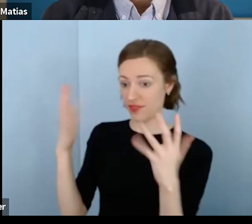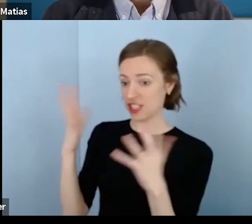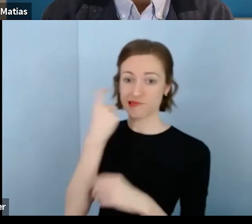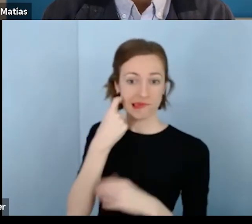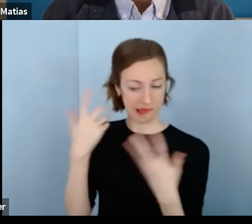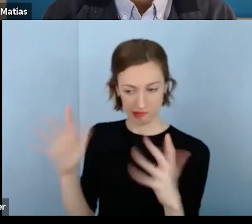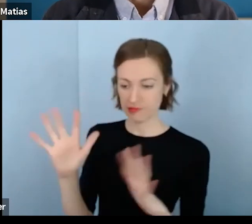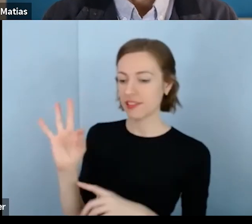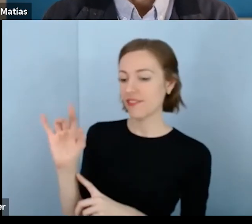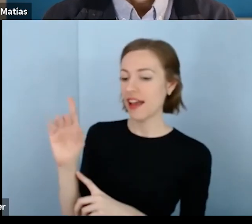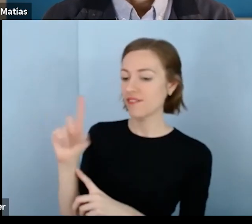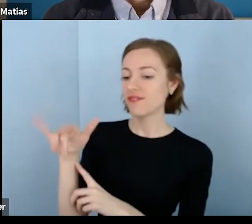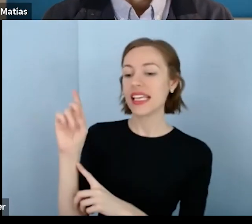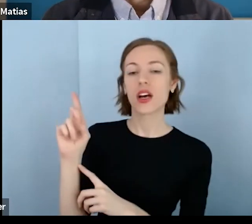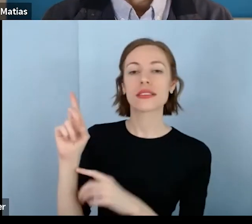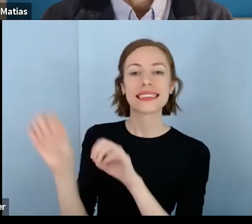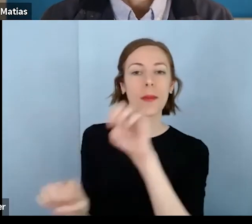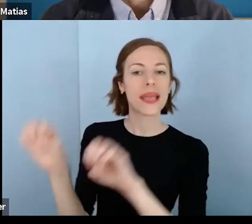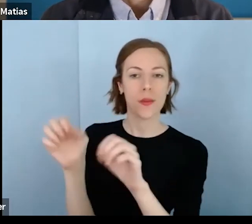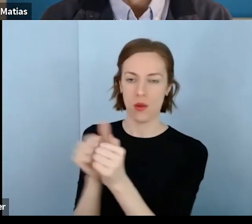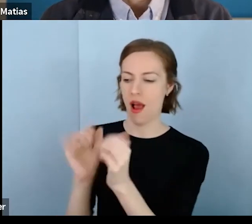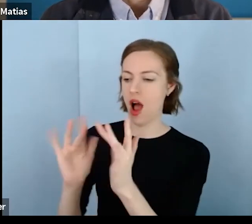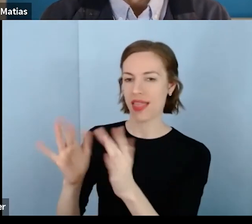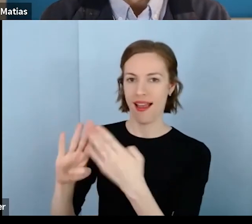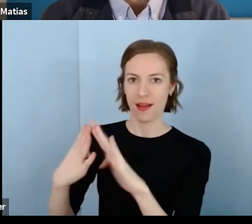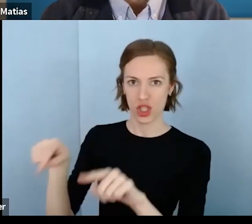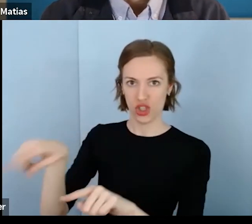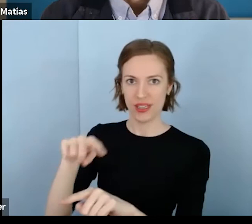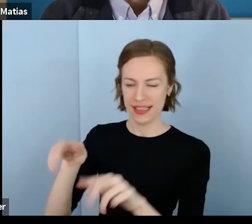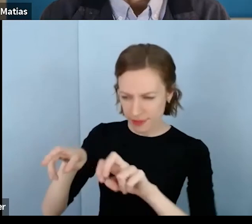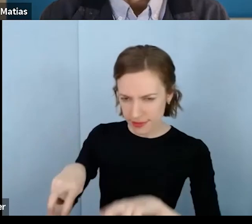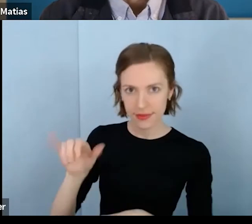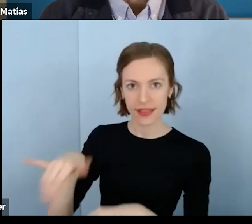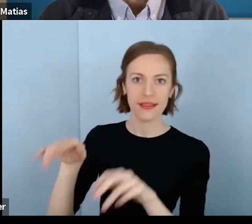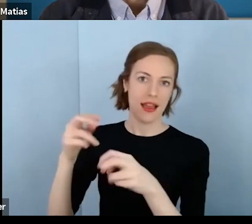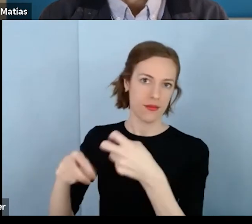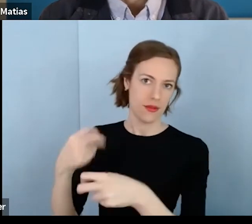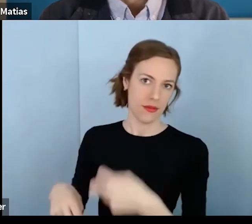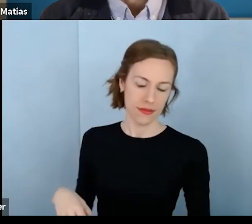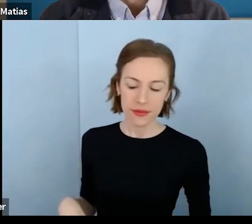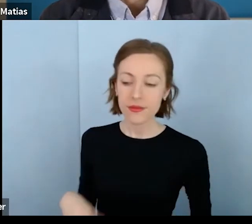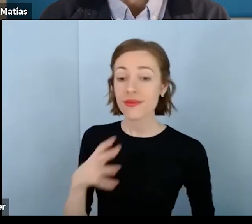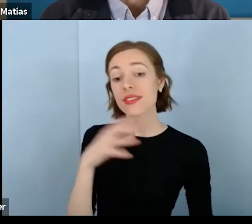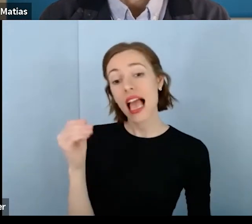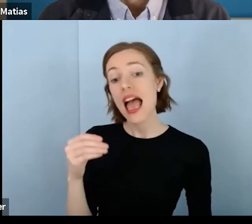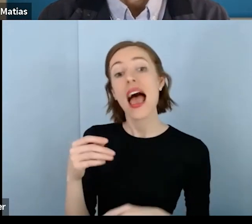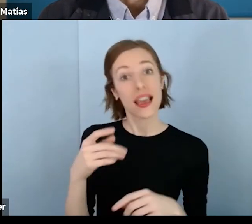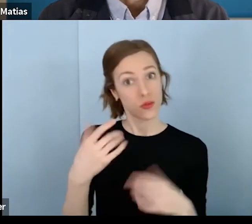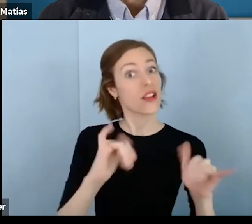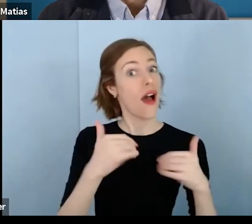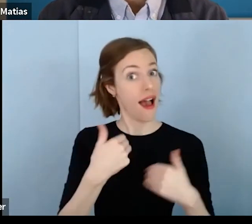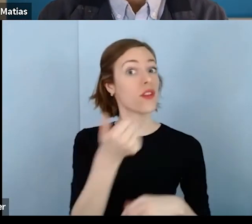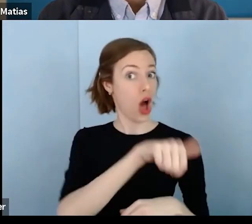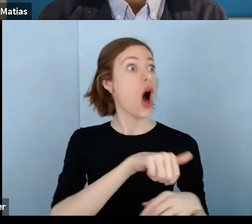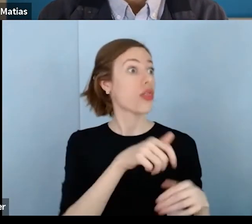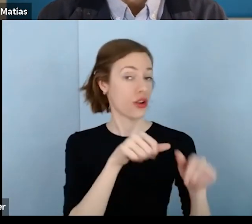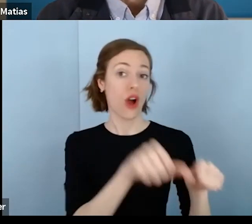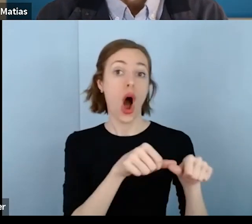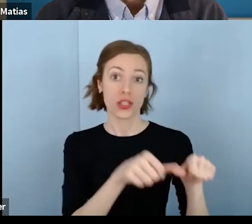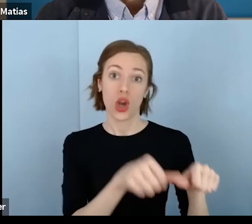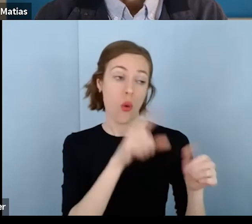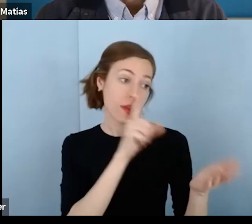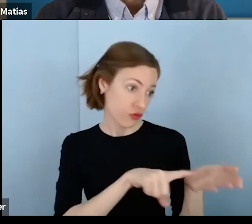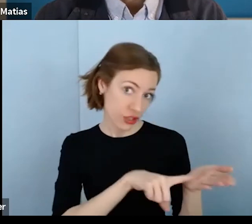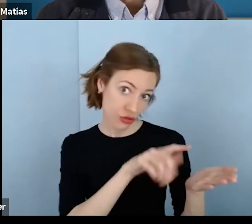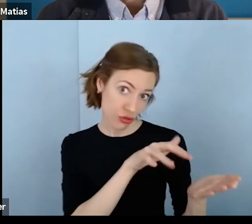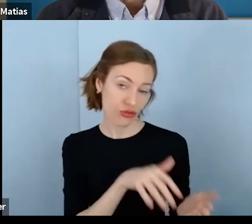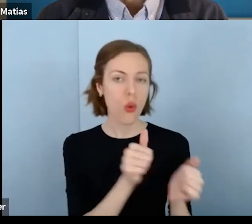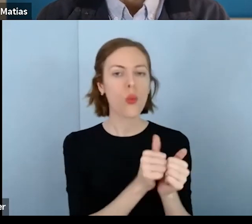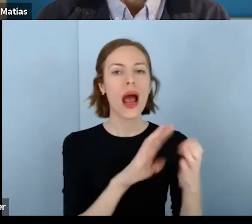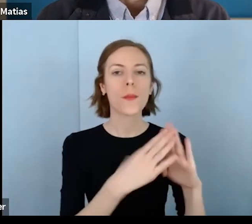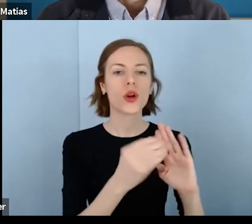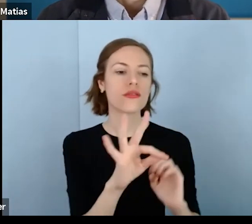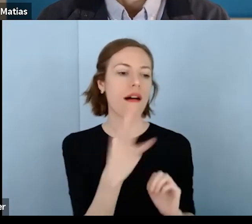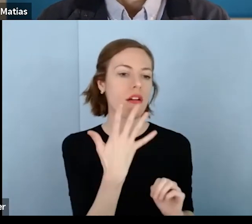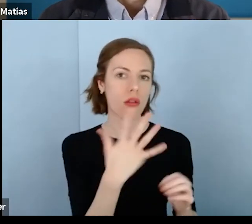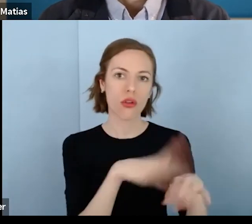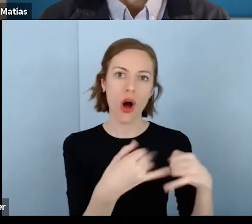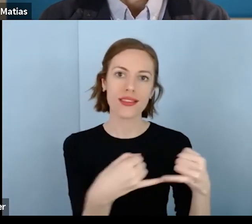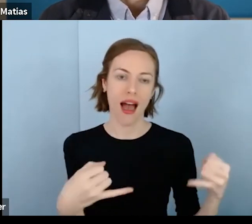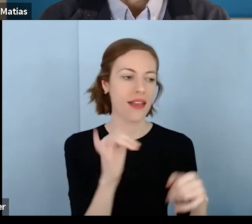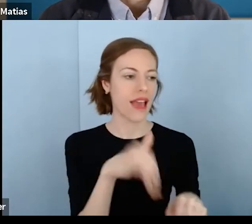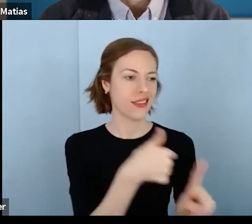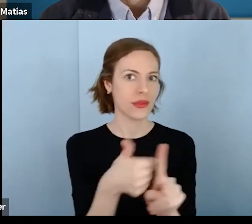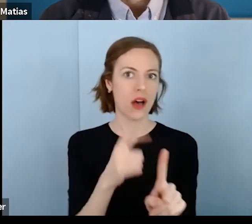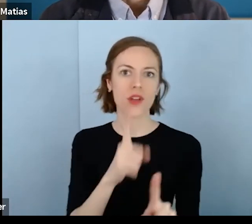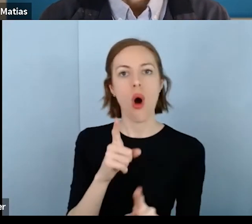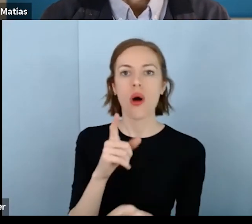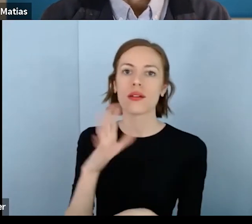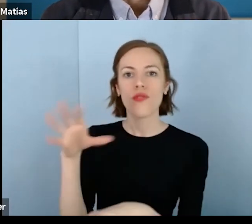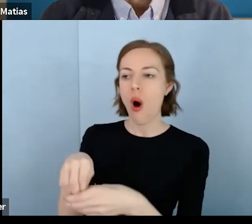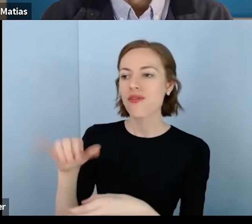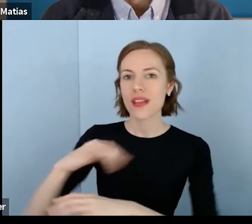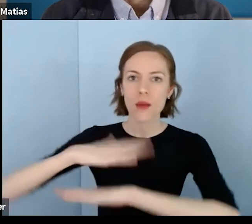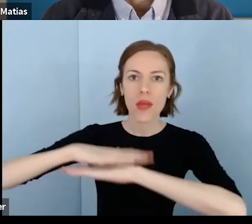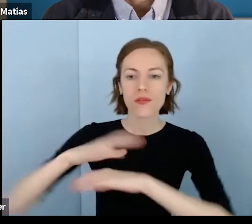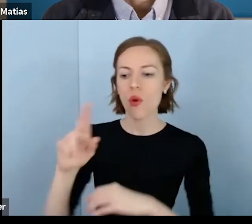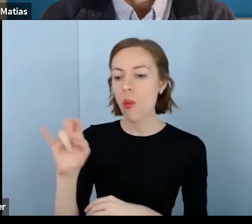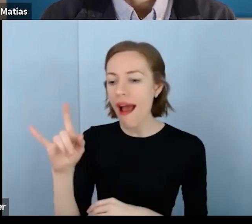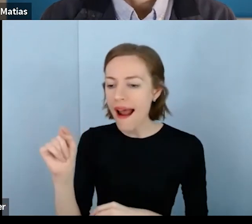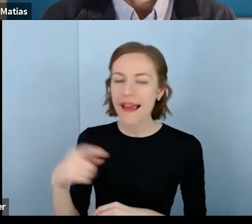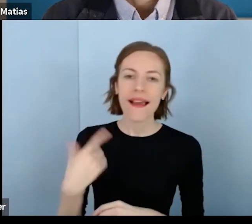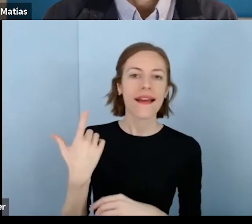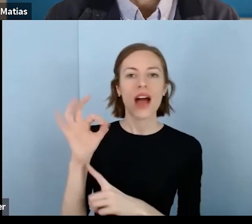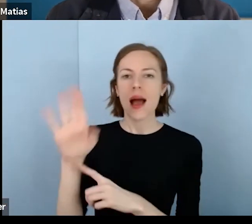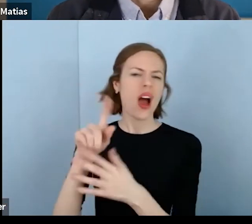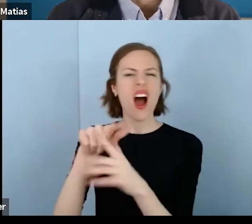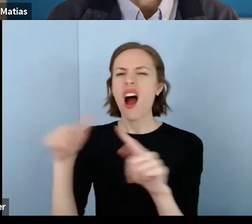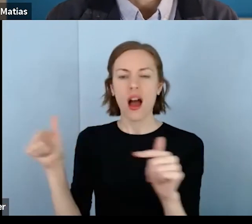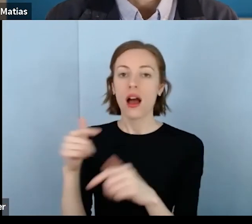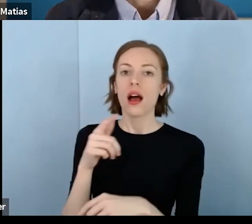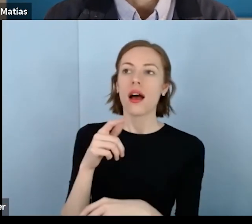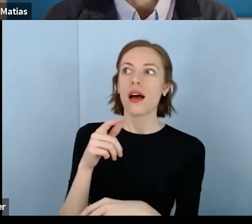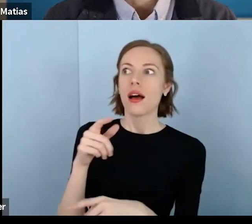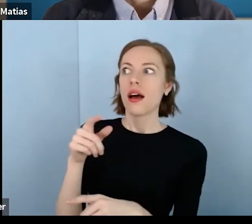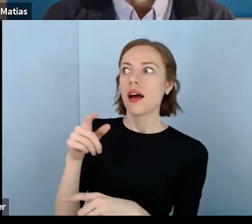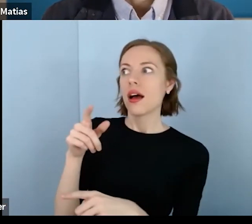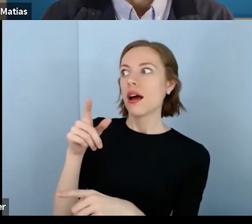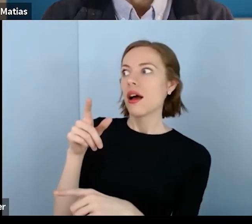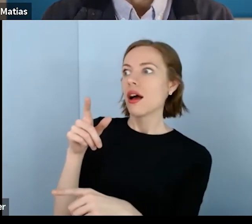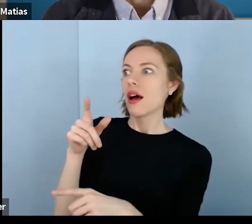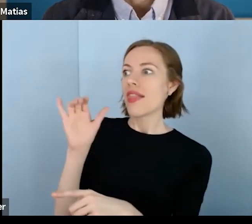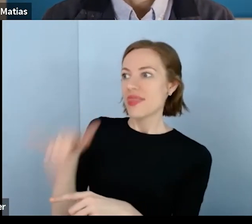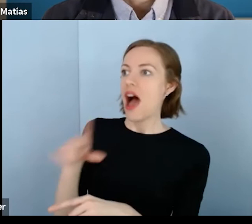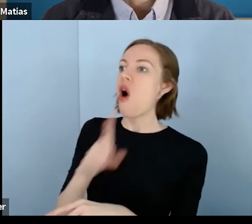Looking at that issue. And we're have some conversations, ongoing with communities of color online, who often find themselves in platforms like Reddit and elsewhere that are dominated by, you know, people who are dominant culture, and who might not care